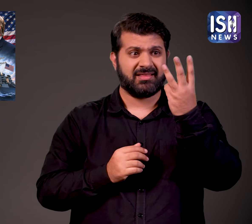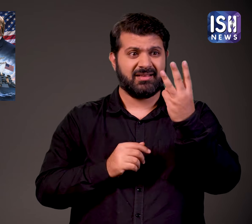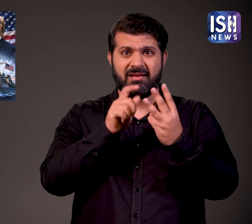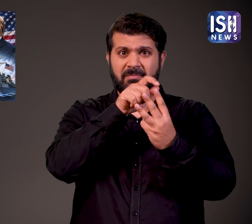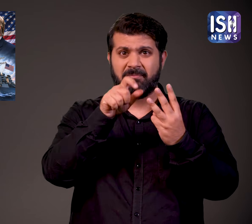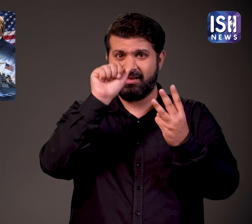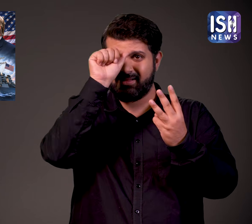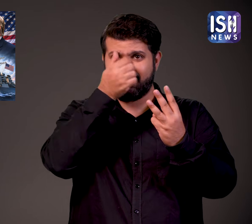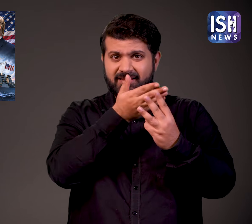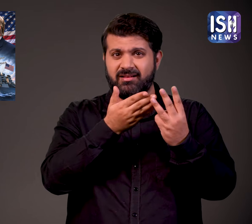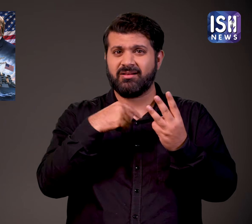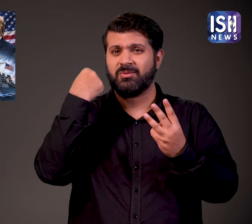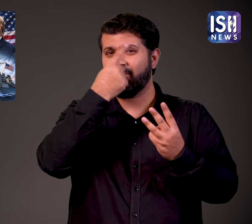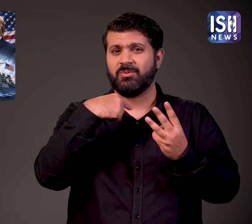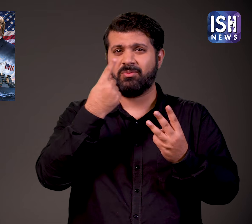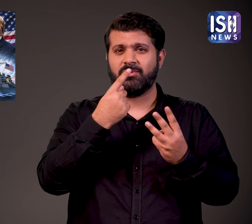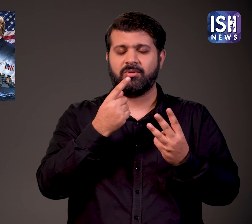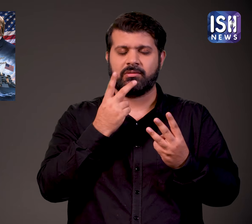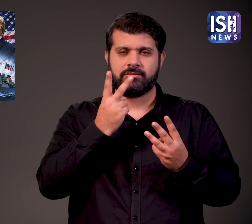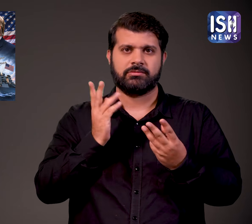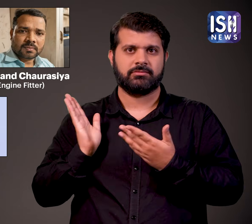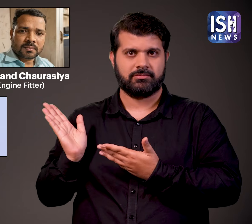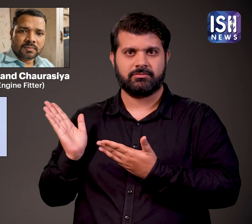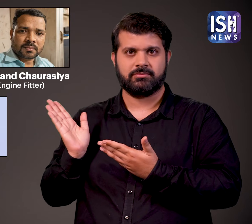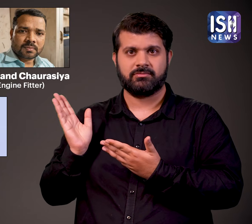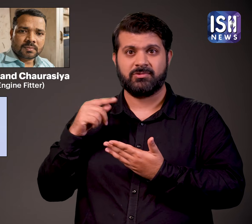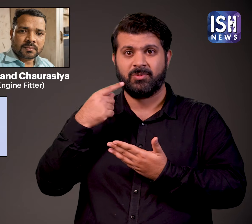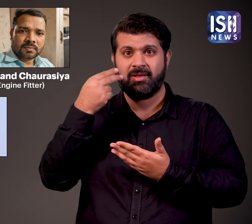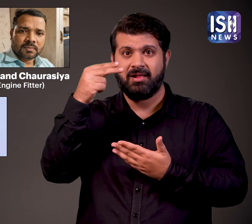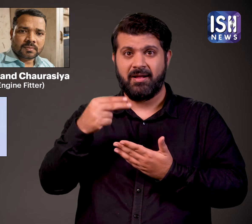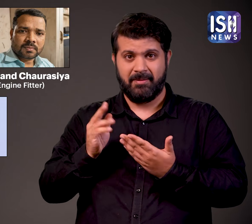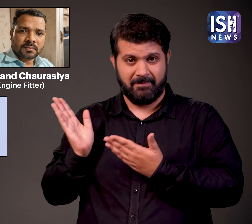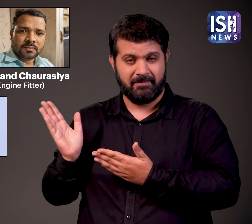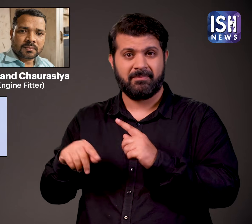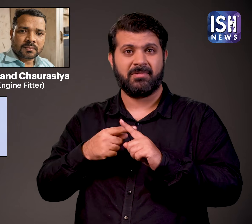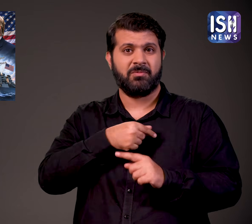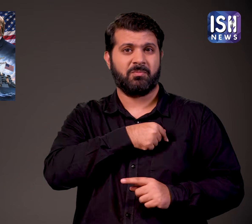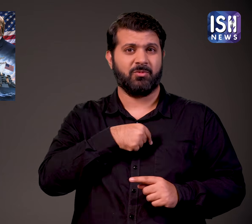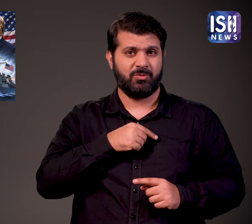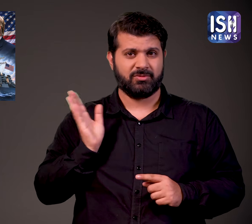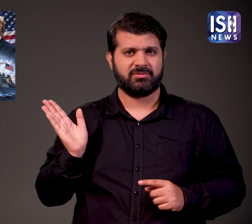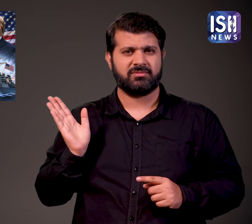You can see the name and designation of Indians who lost their lives in the attack.